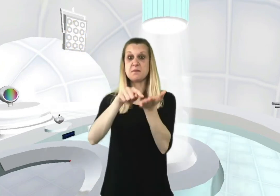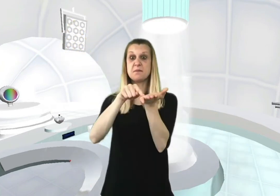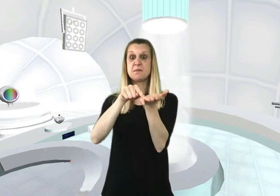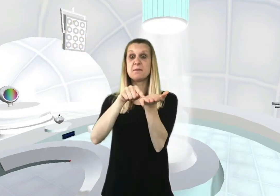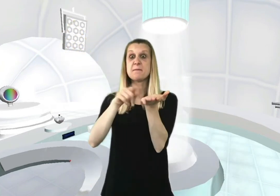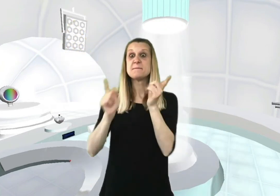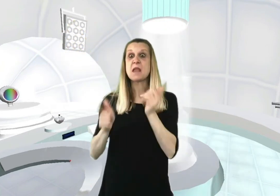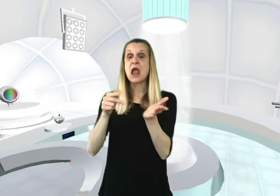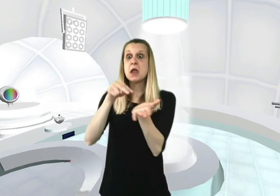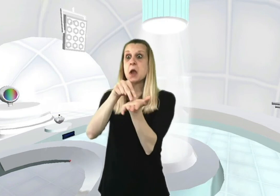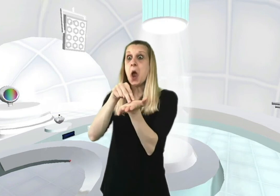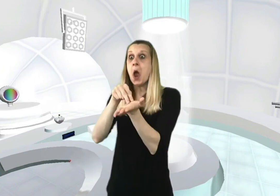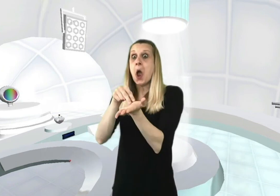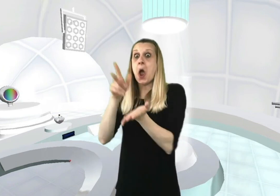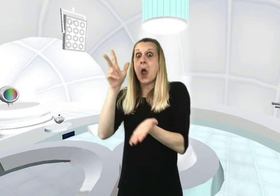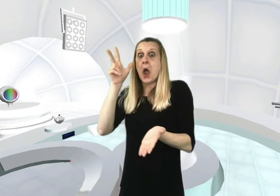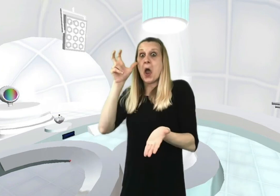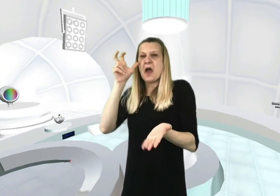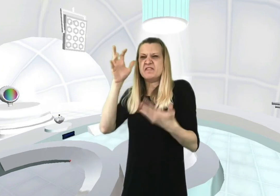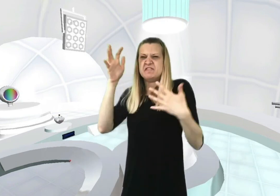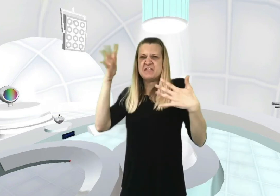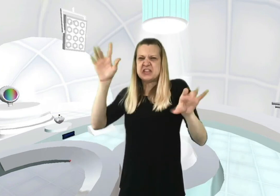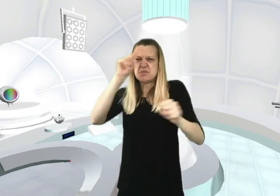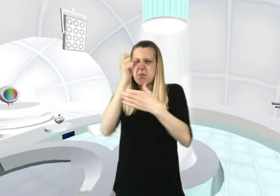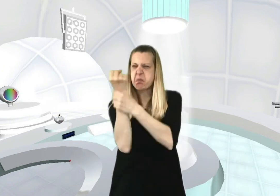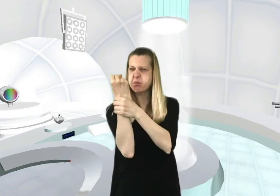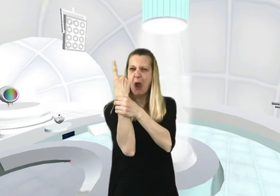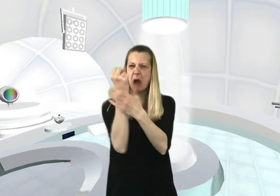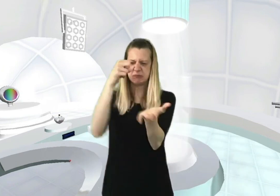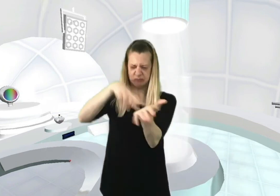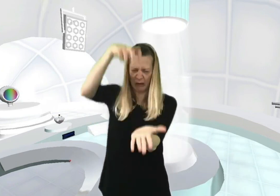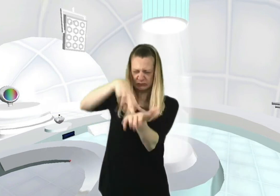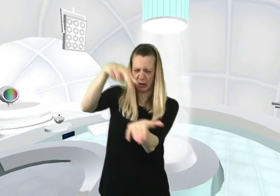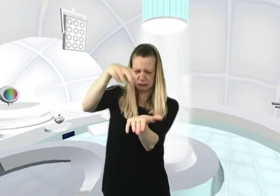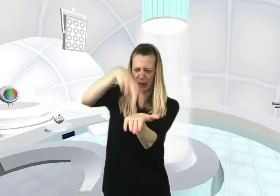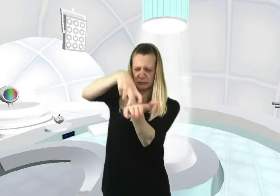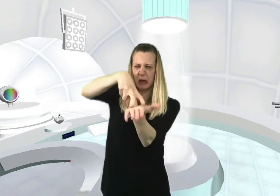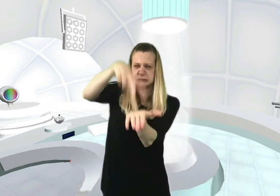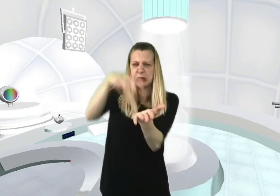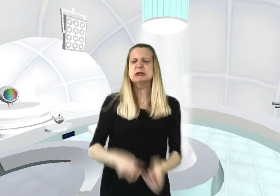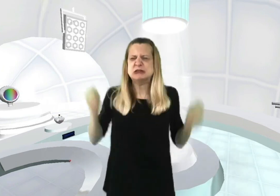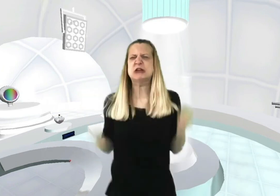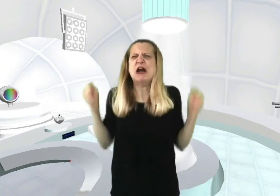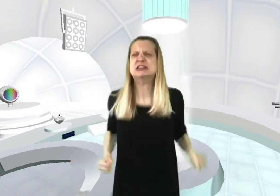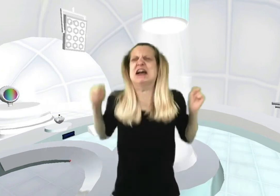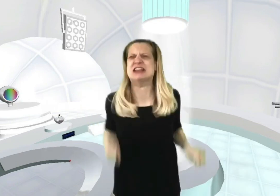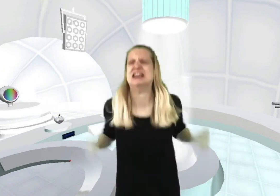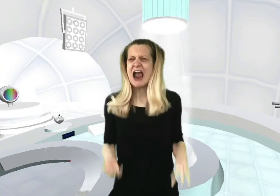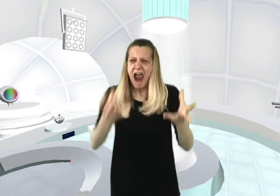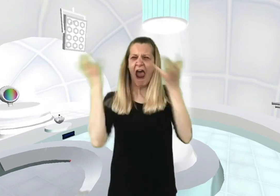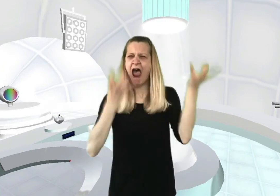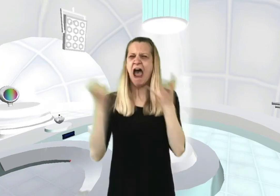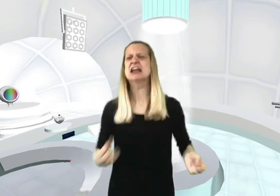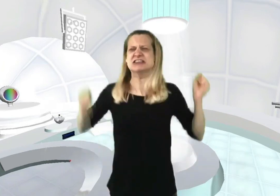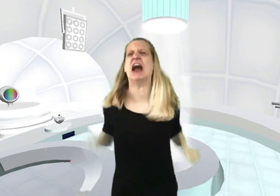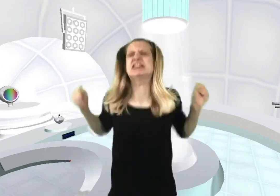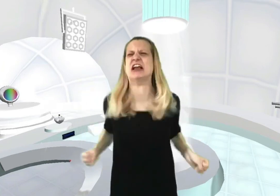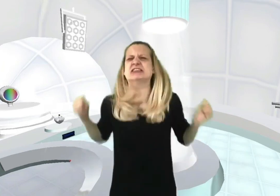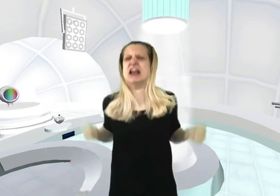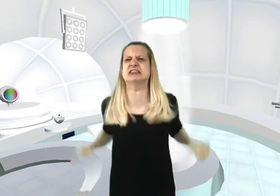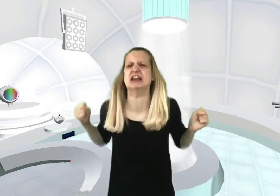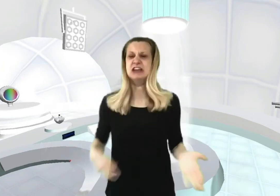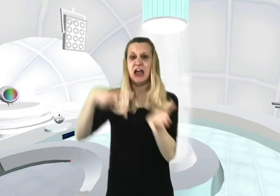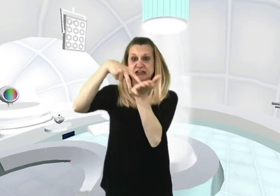When he heard this, Mike Teavee flew into a terrible tantrum. He started jumping up and down on the palm of his mother’s hand,